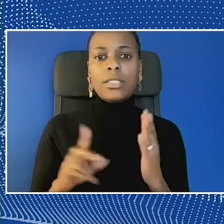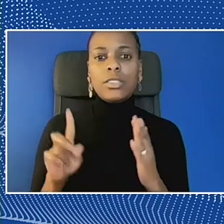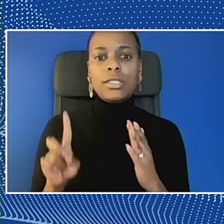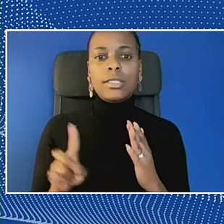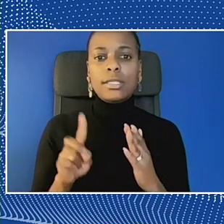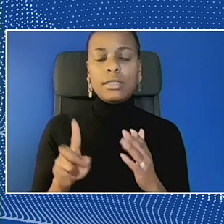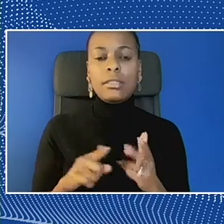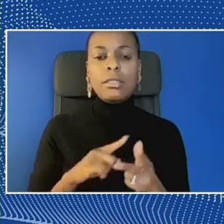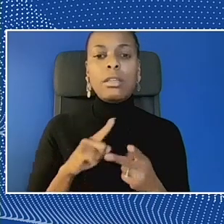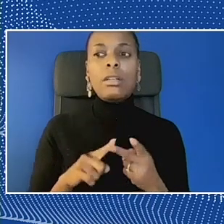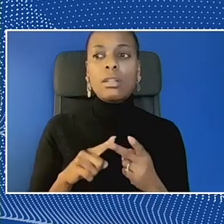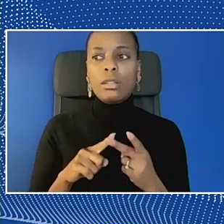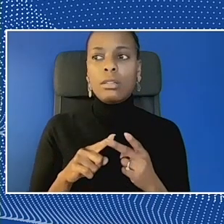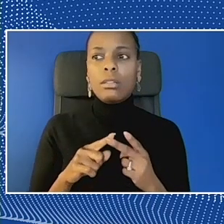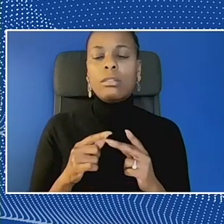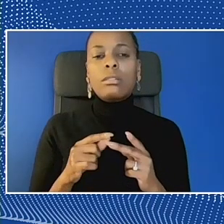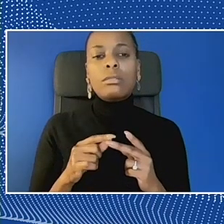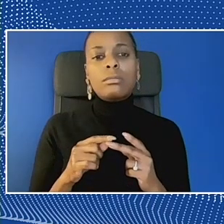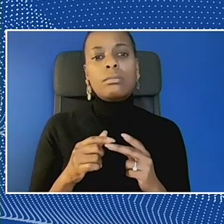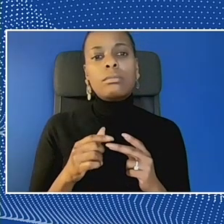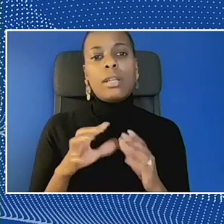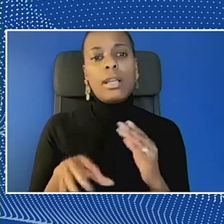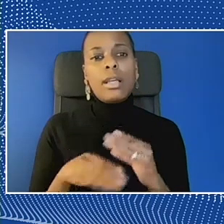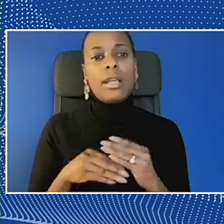what both Jessica and Yael have said.